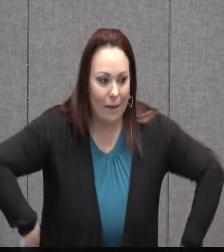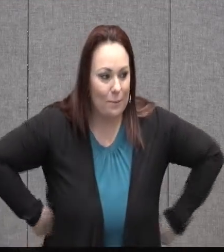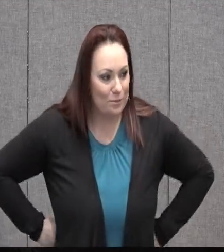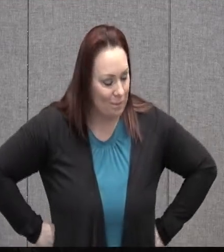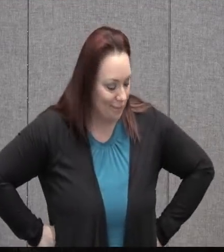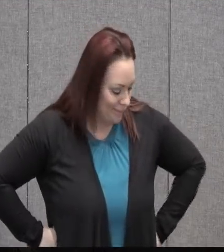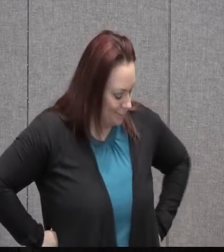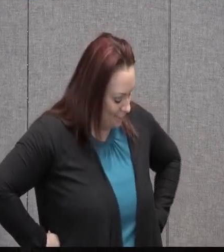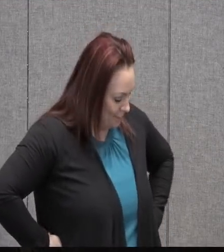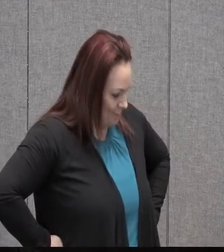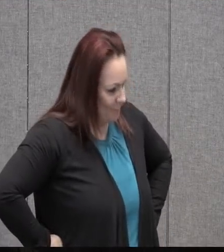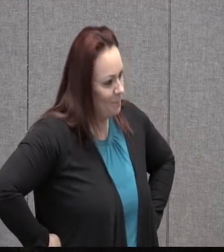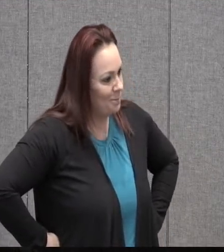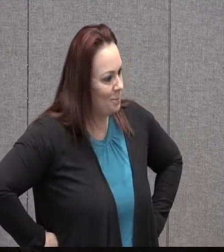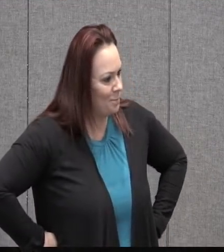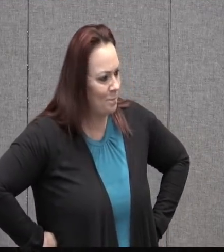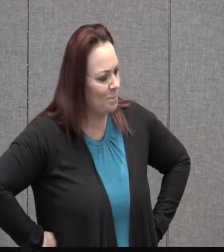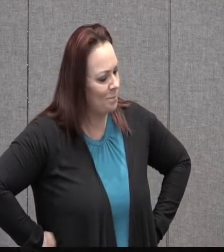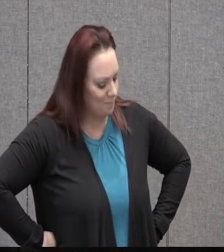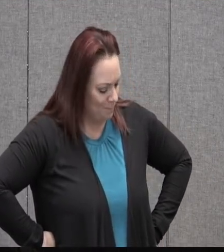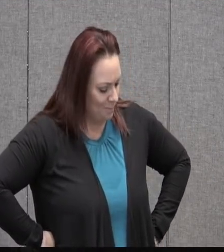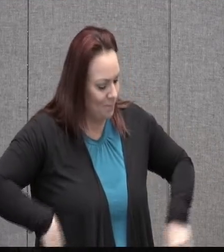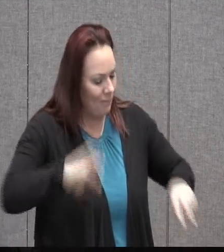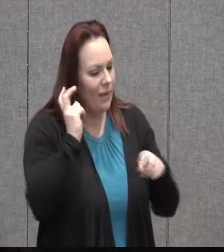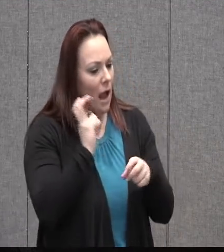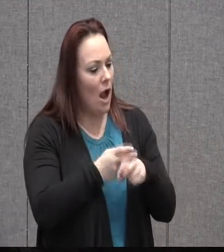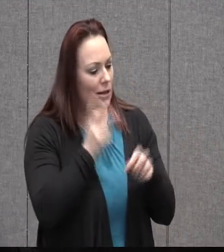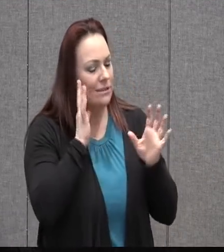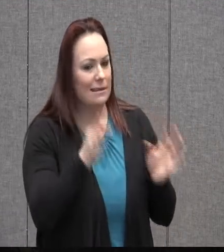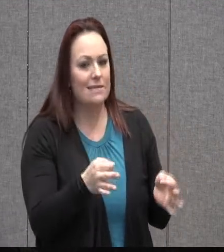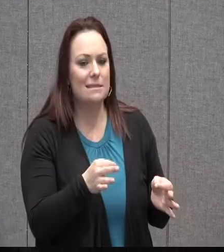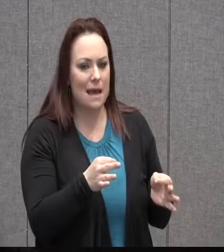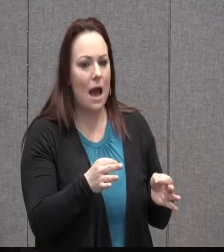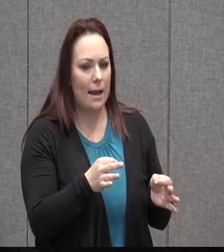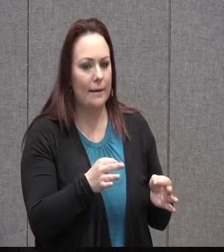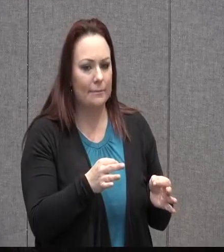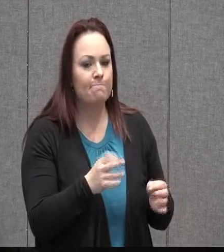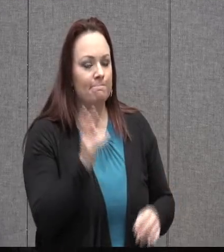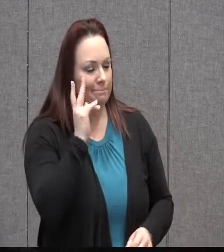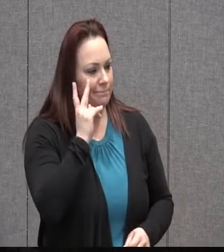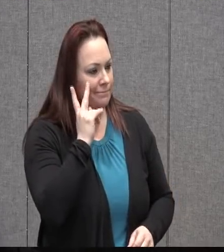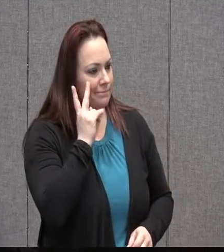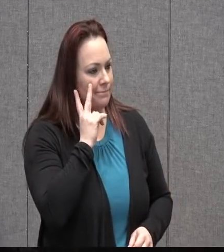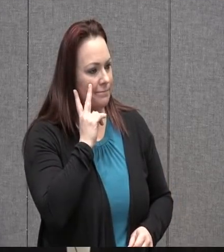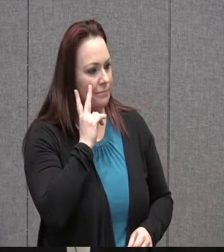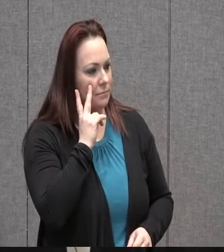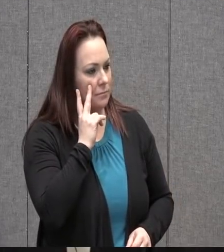Oh my goodness, it's gonna be so hard to choose. I see that there are noodles.